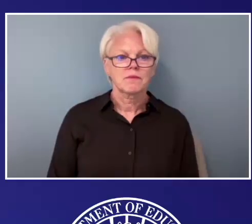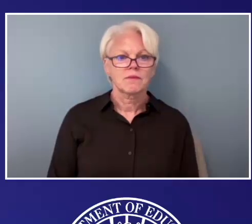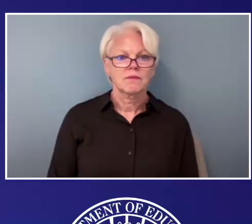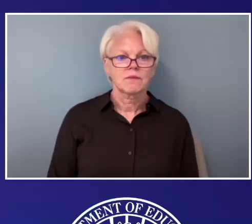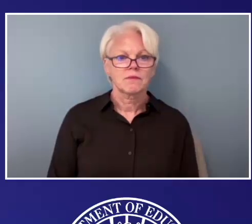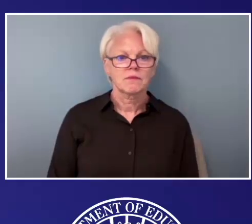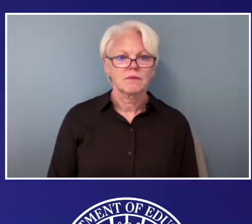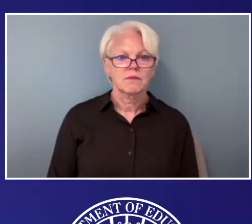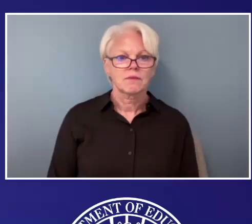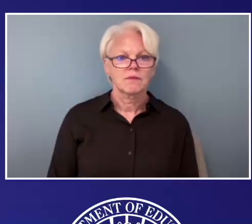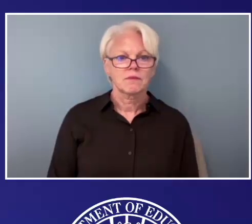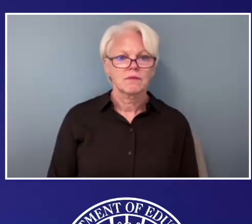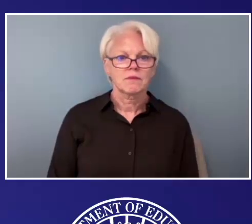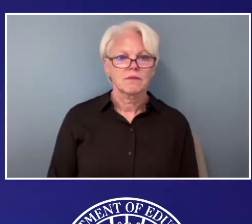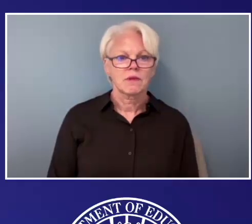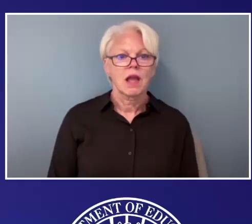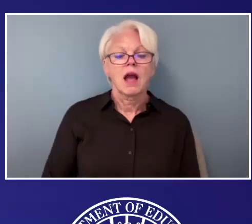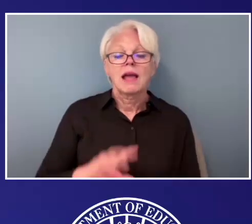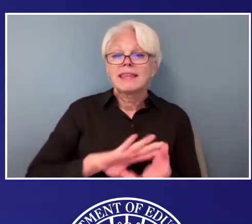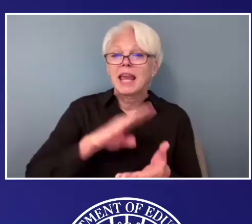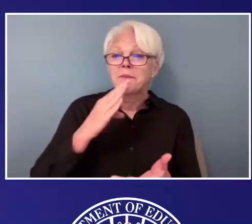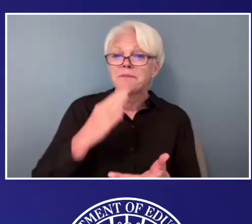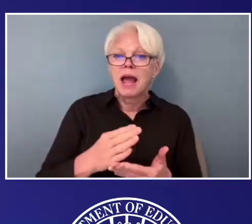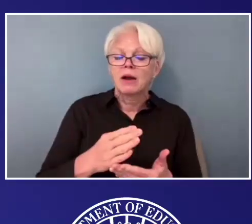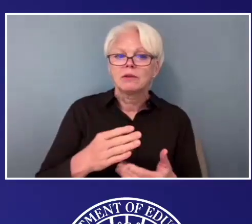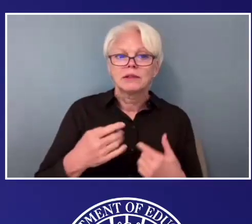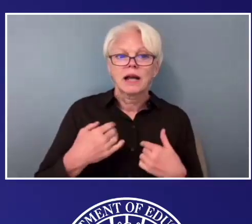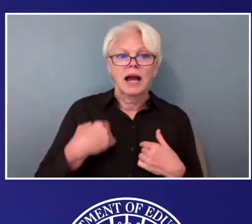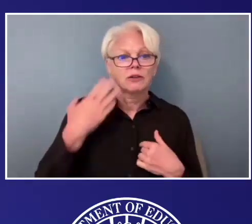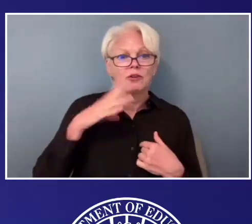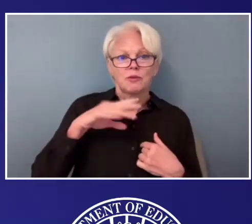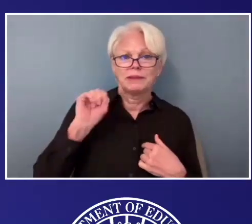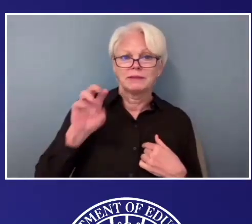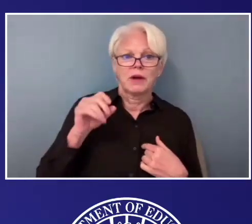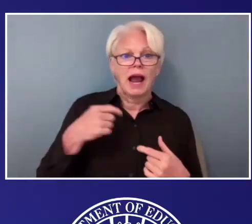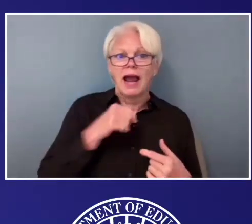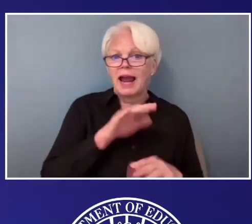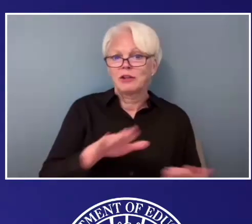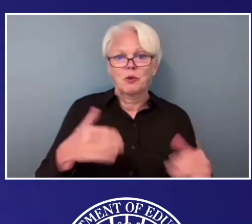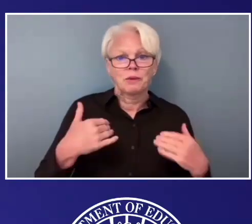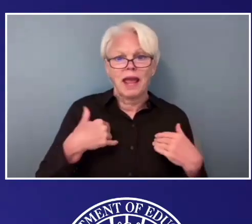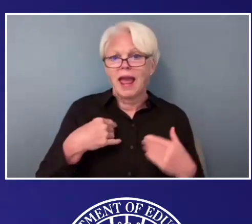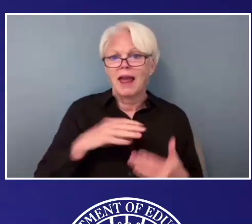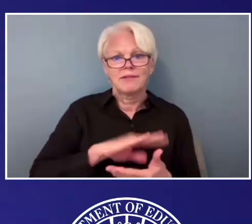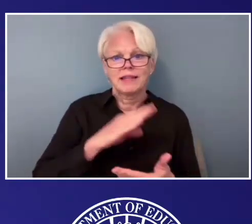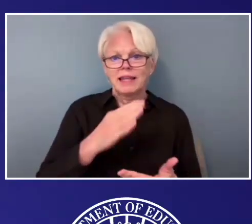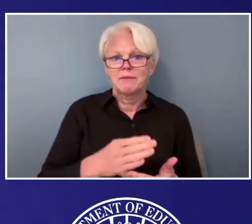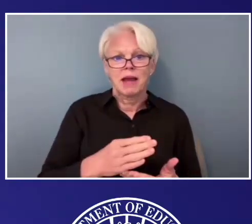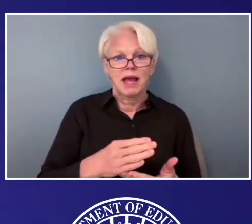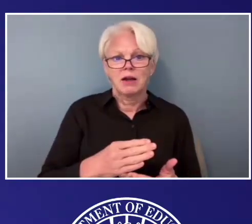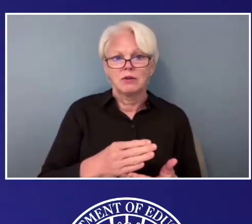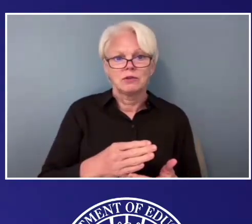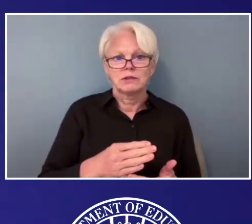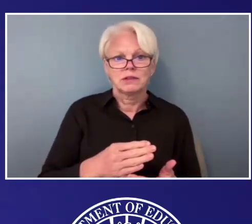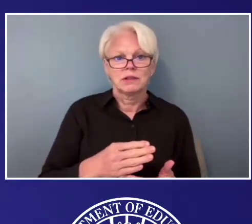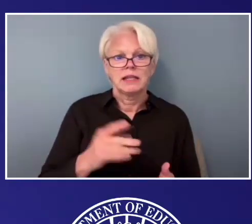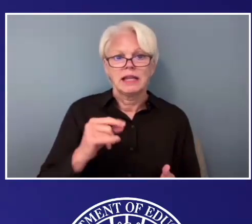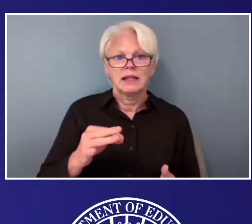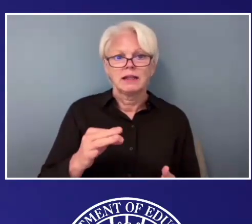The amount? I don't know that we said we were going to say the amount. I said, I don't have the amount on me. Emeka, if you could speak that into the microphone, please? Thank you.